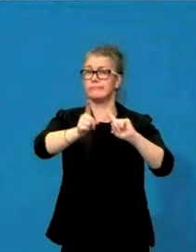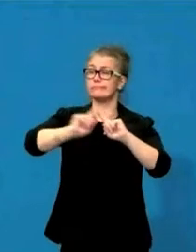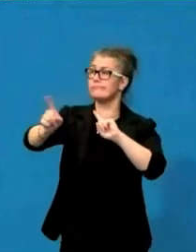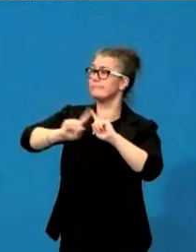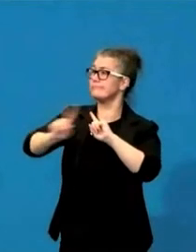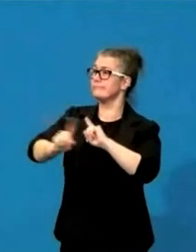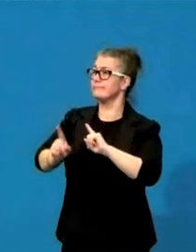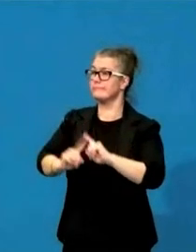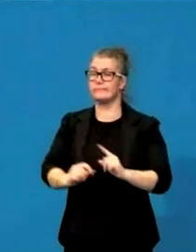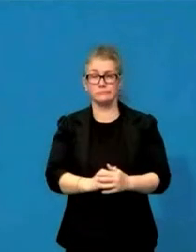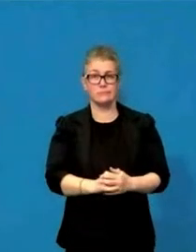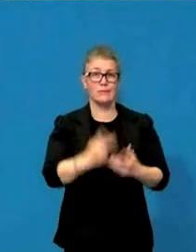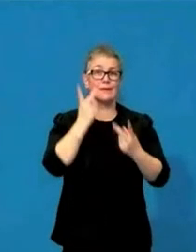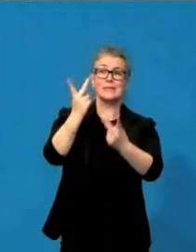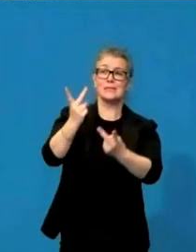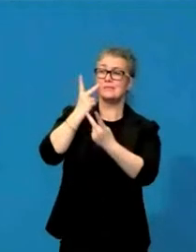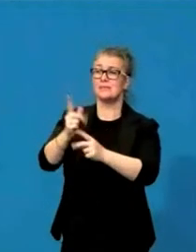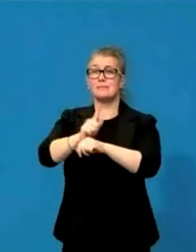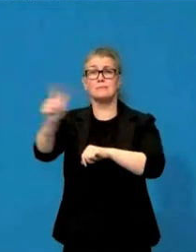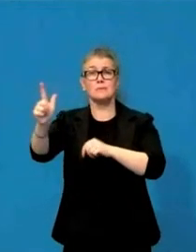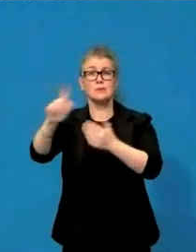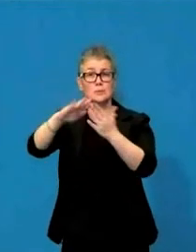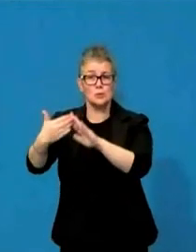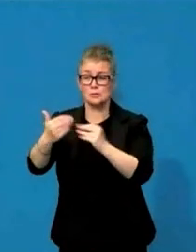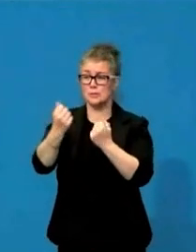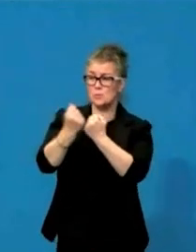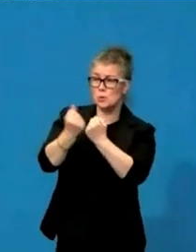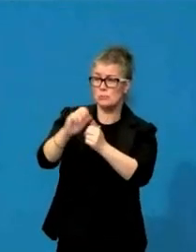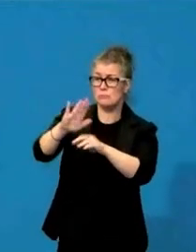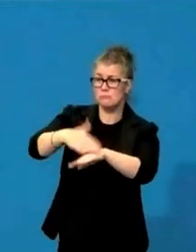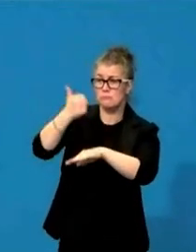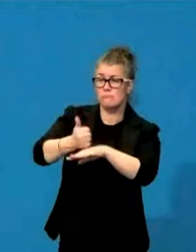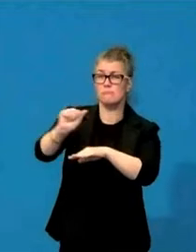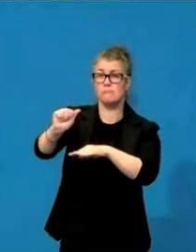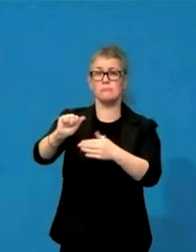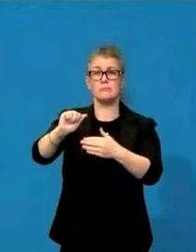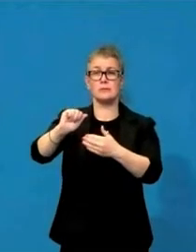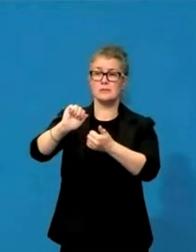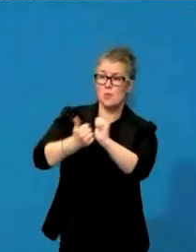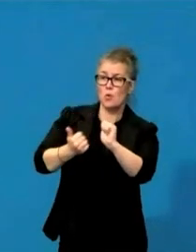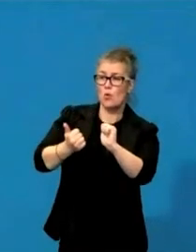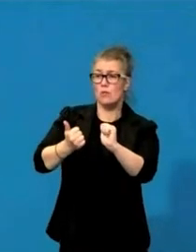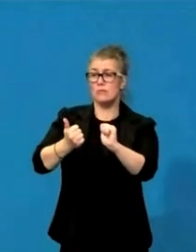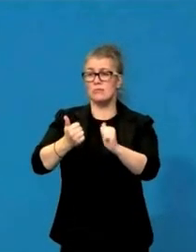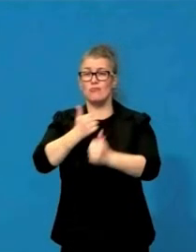visiting remote communities and assisting them set up their sport and recreation activities and training and all that sort of stuff.